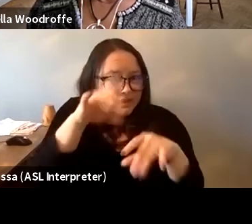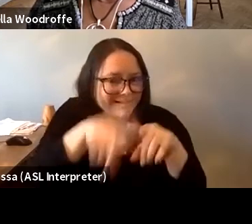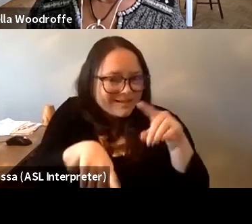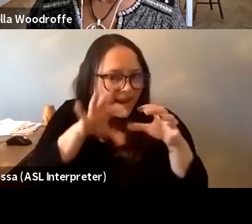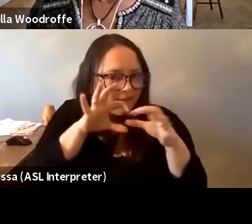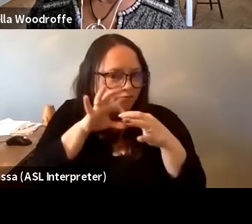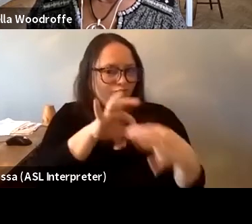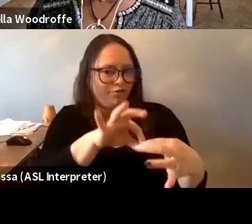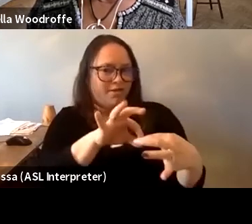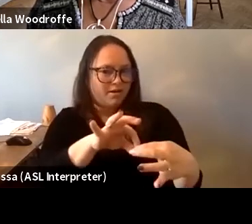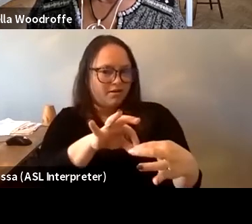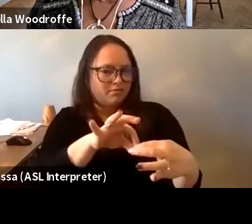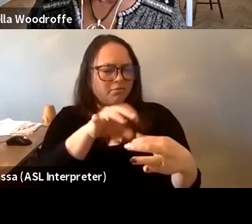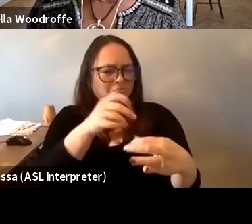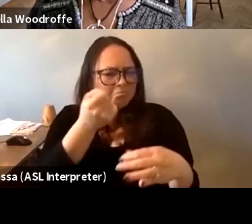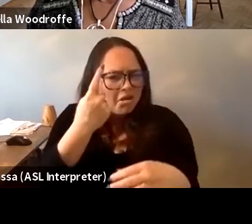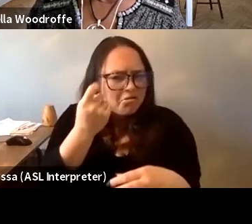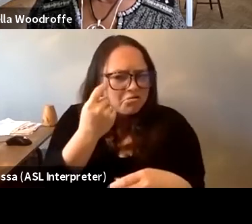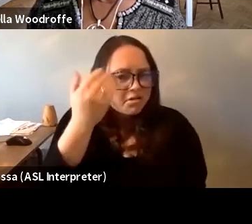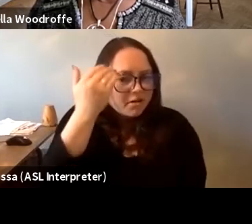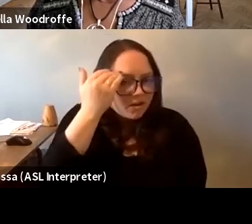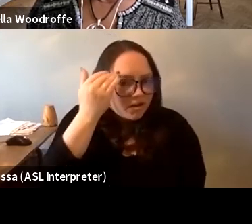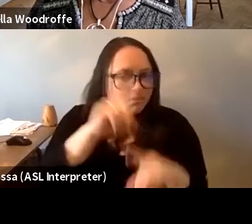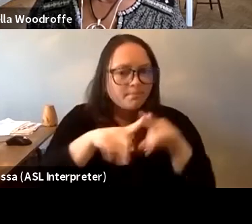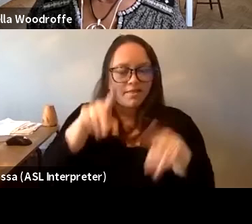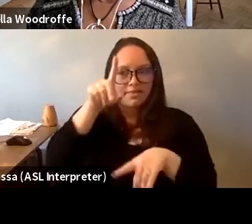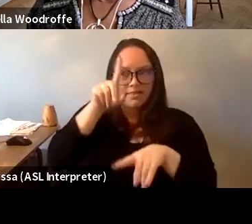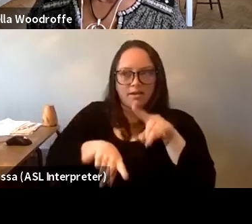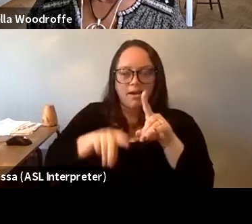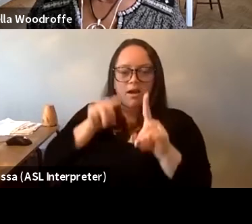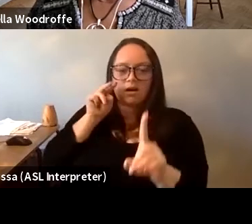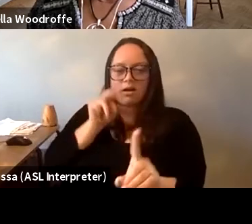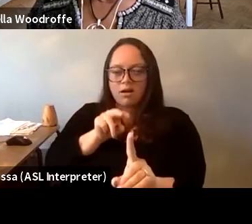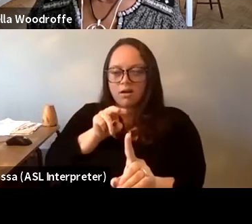their will but they can't see it from at the time, the child's